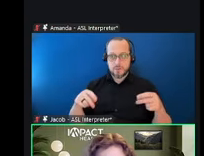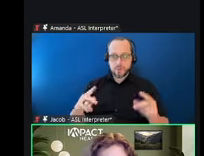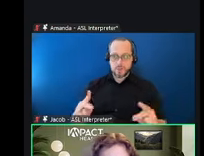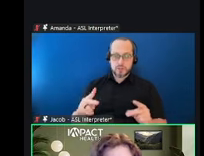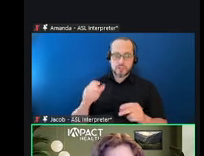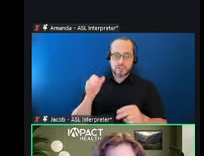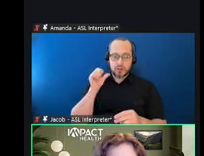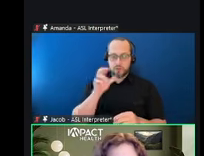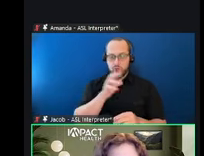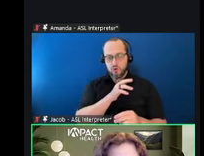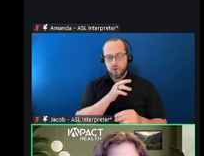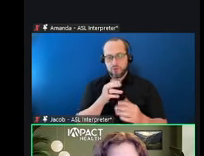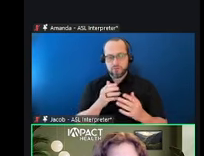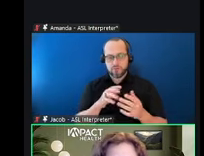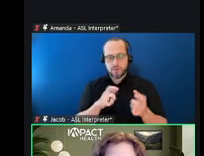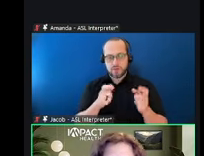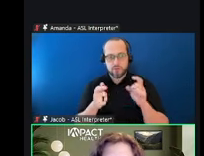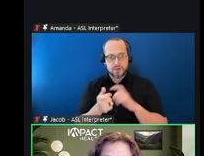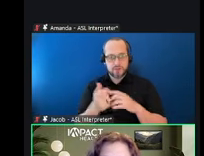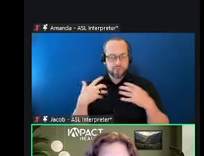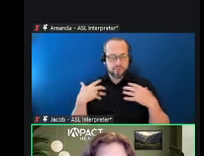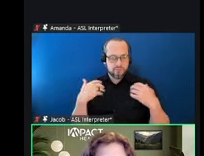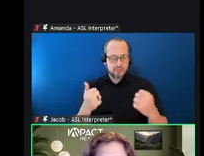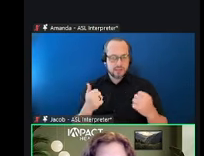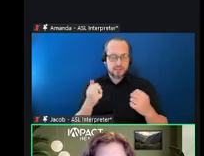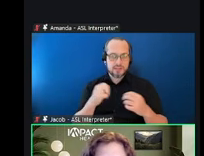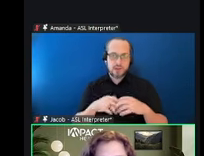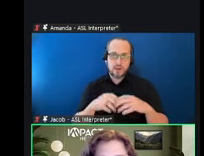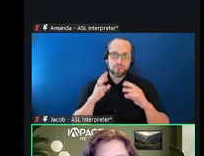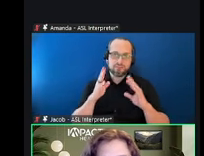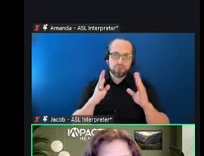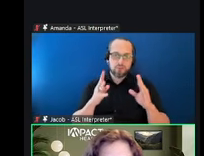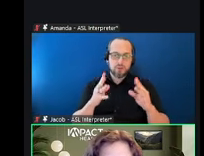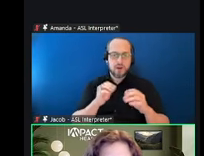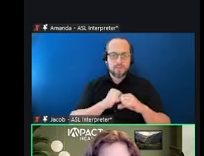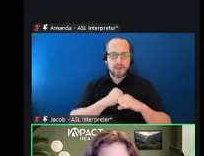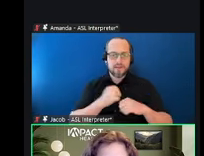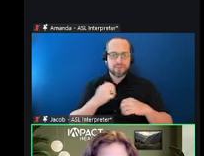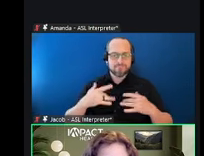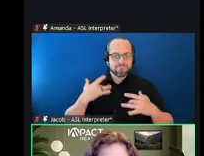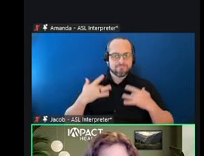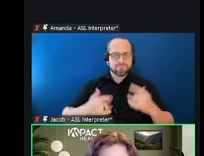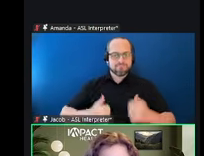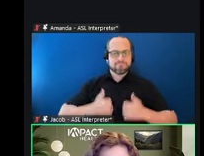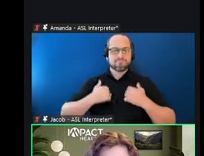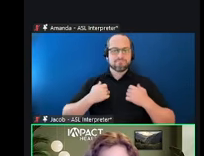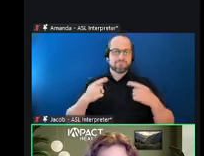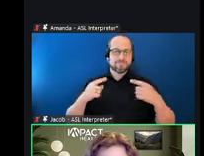transformation. It's about creating a thriving economy where everyone can access uh great work,